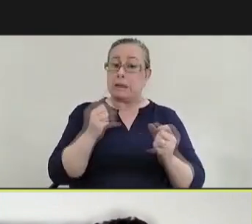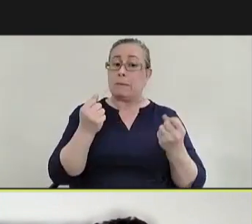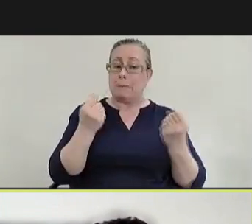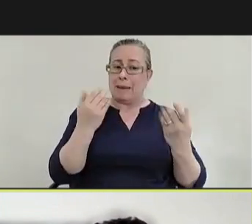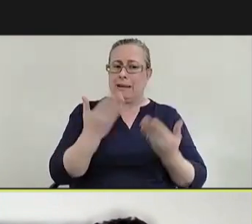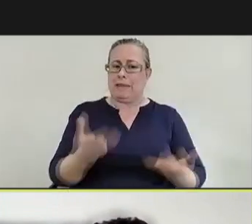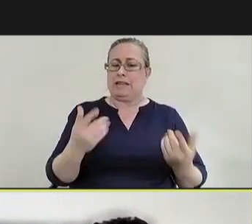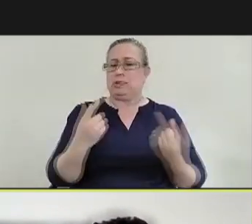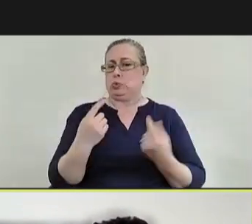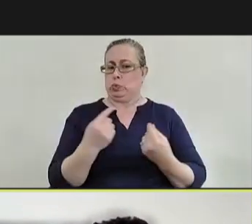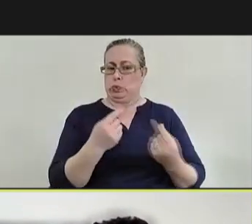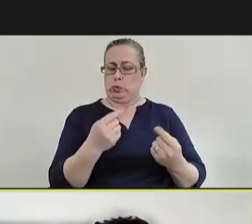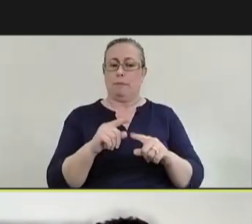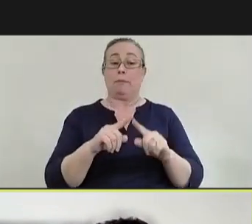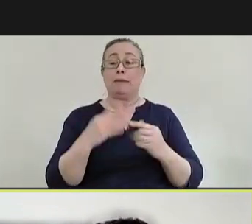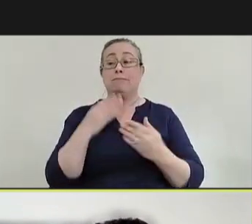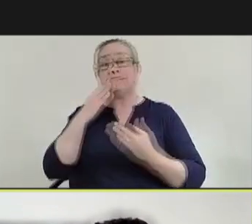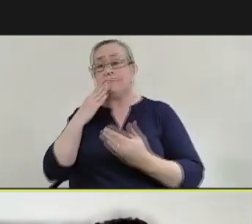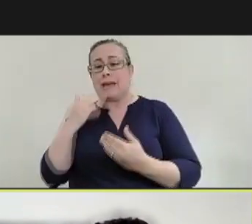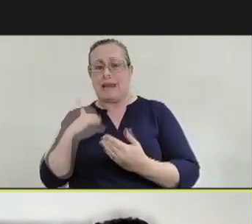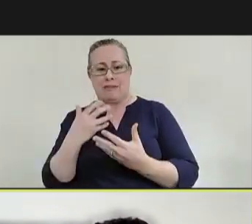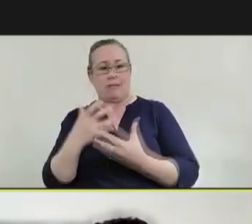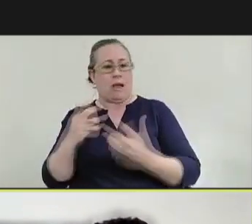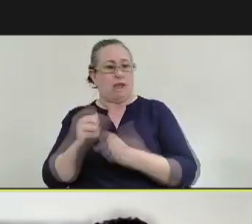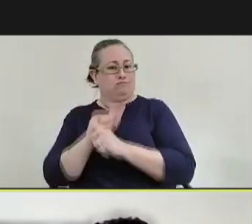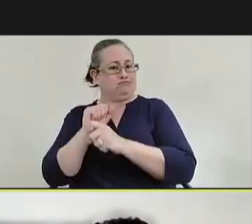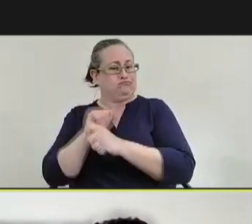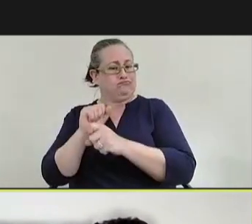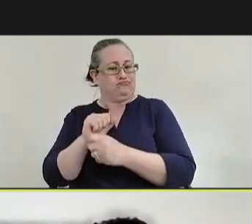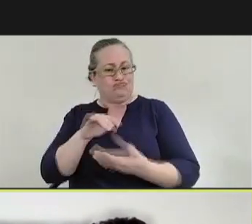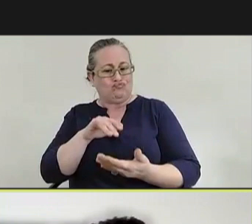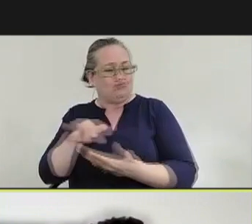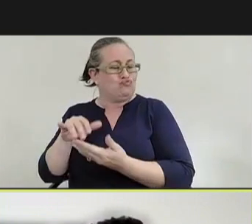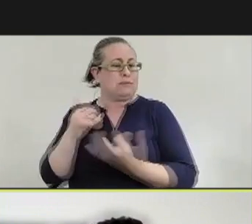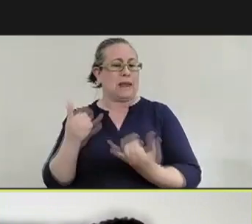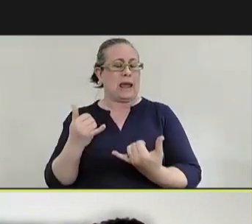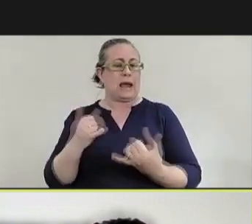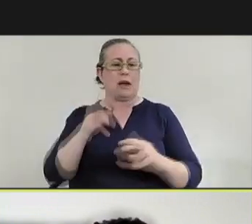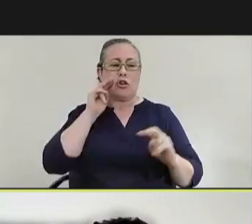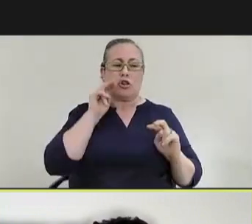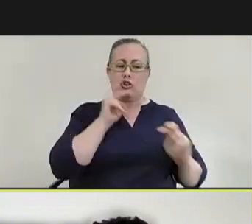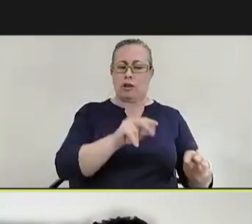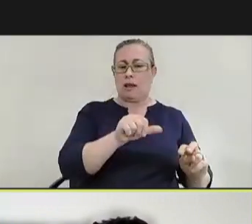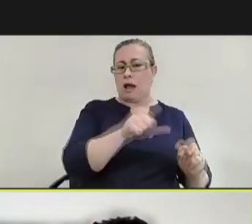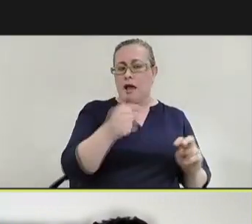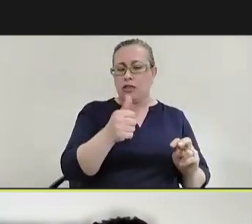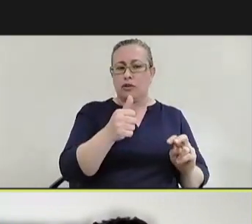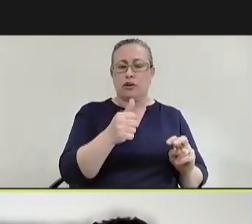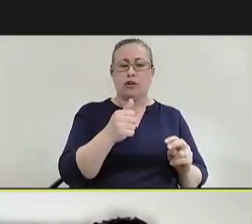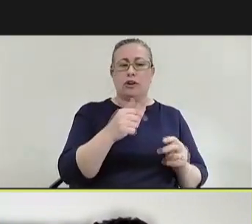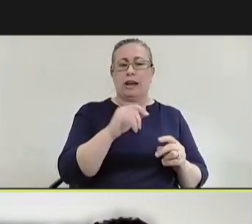work ongoing now, particularly looking at other infections such as Group B Strep in early and